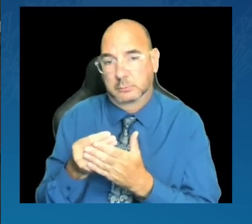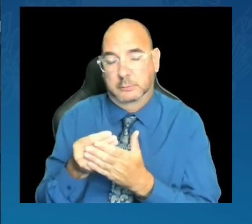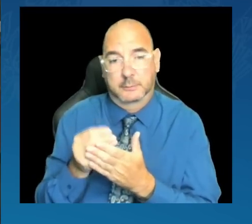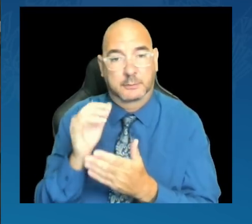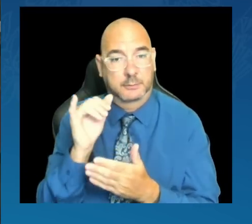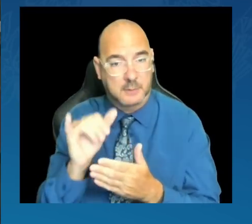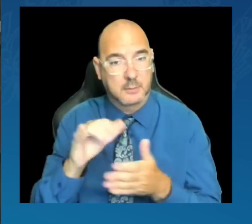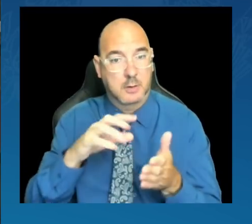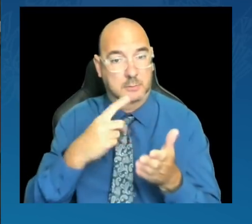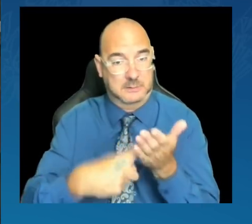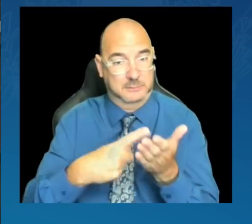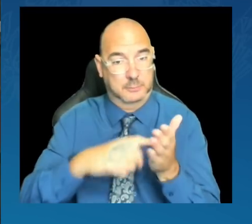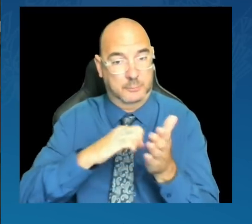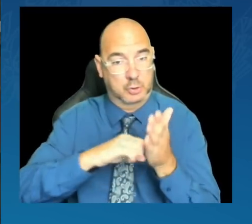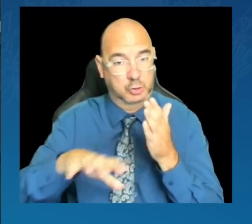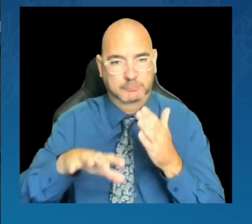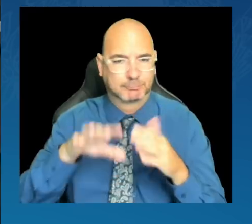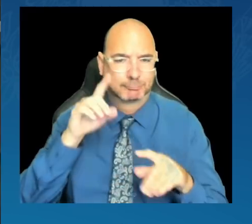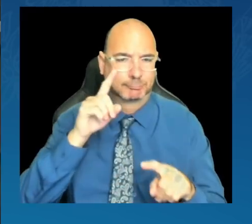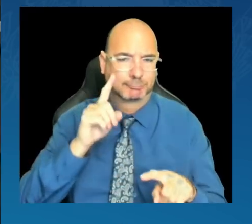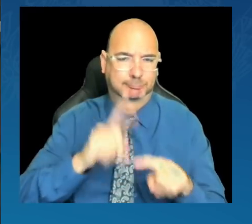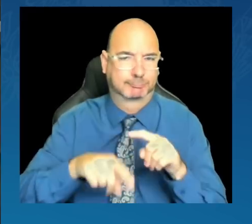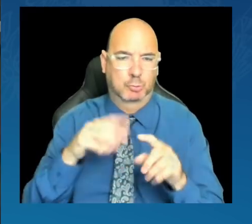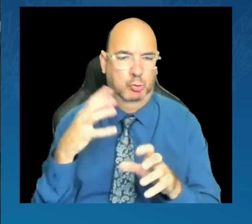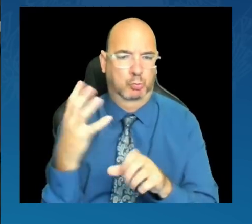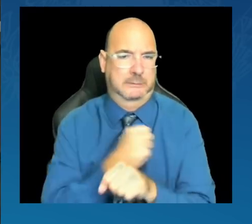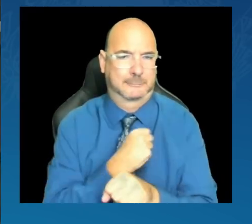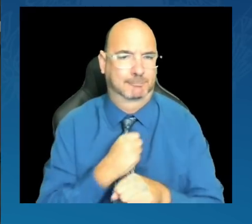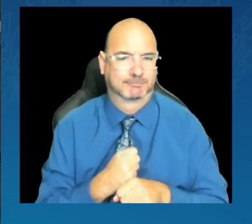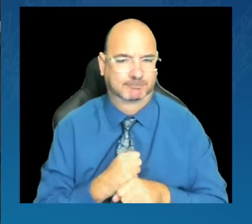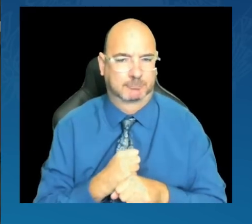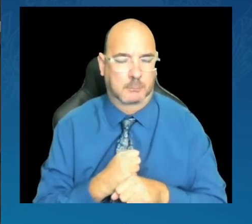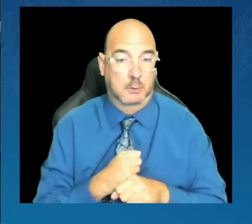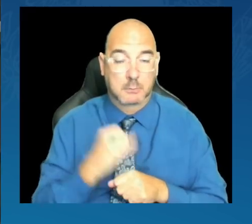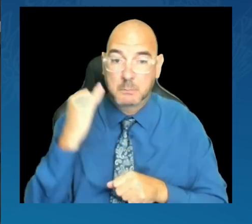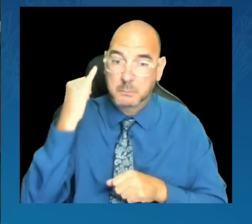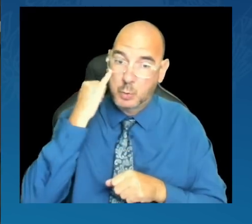If Indiana Republicans have their way and outlaw abortion, women will die.